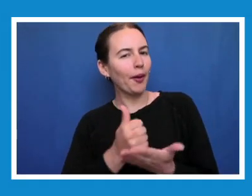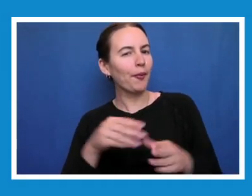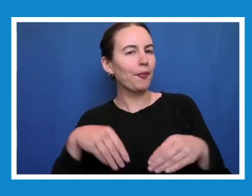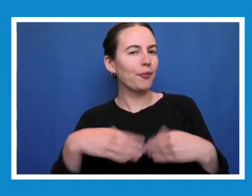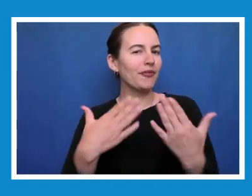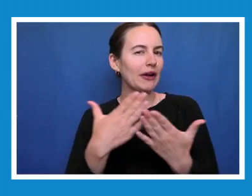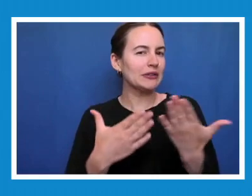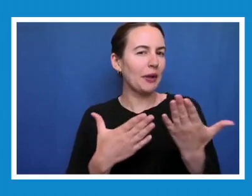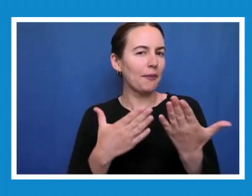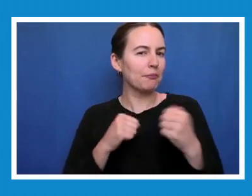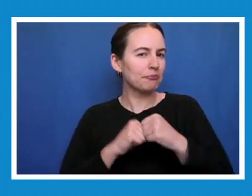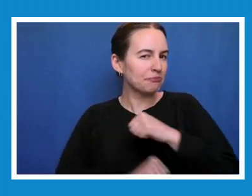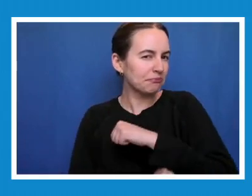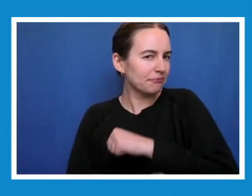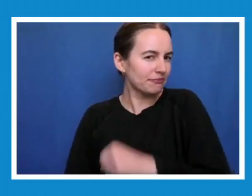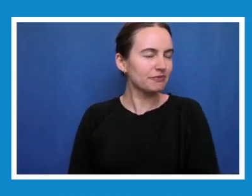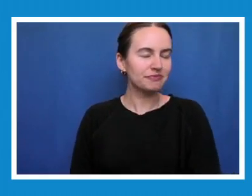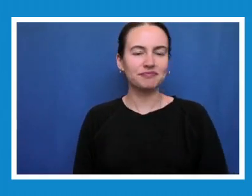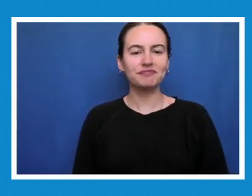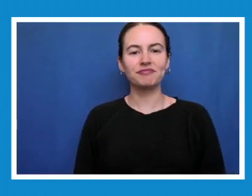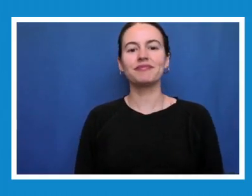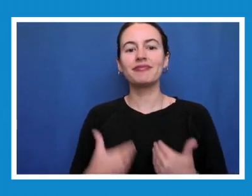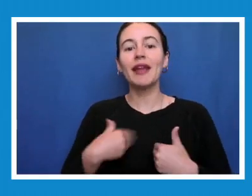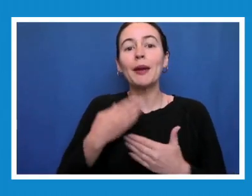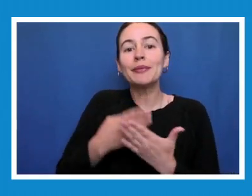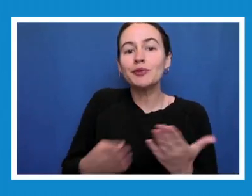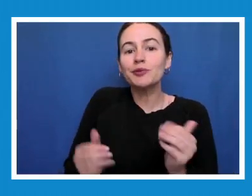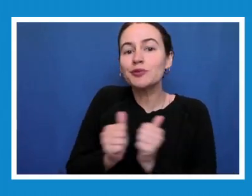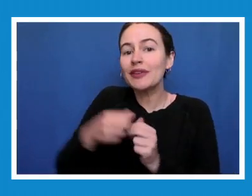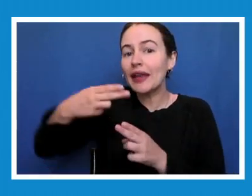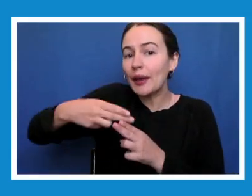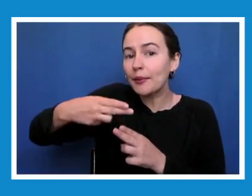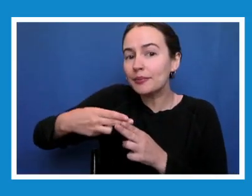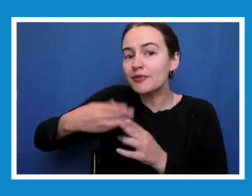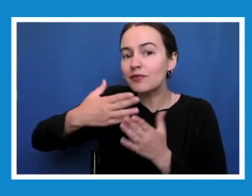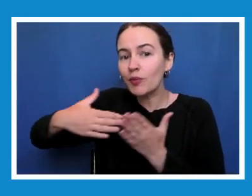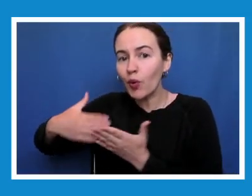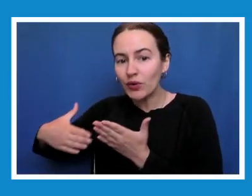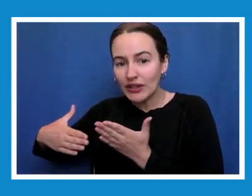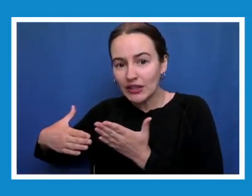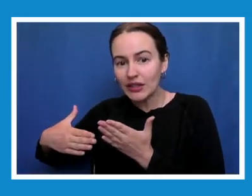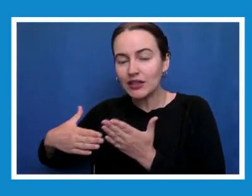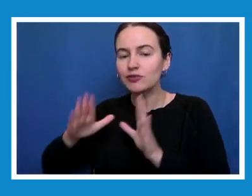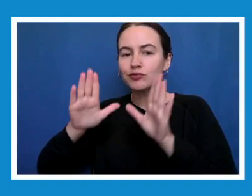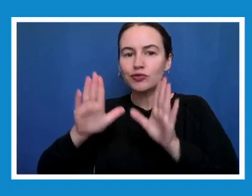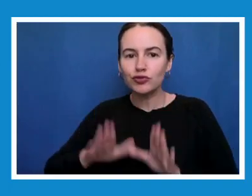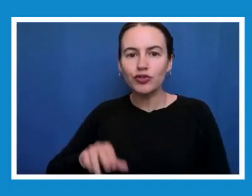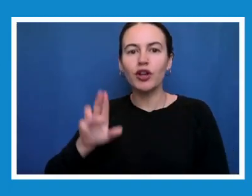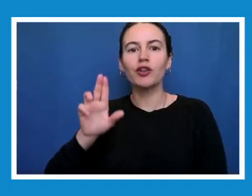materials with the names of the components and then some great usgs